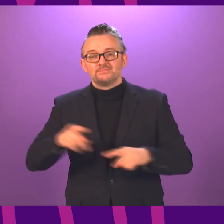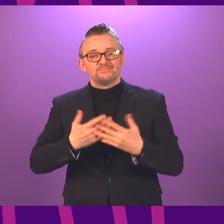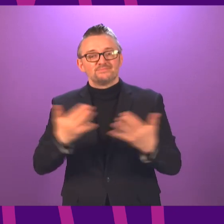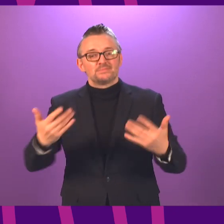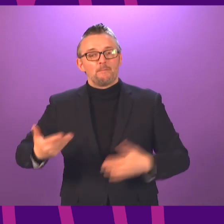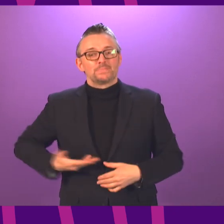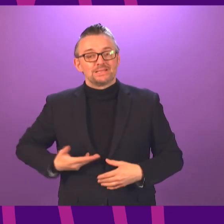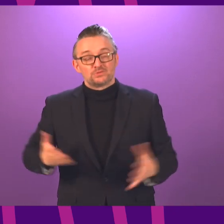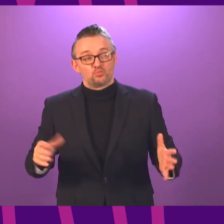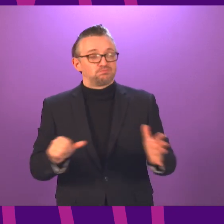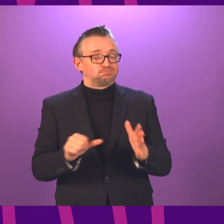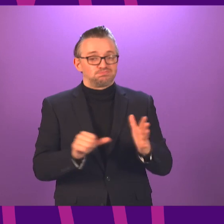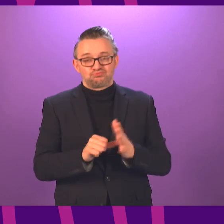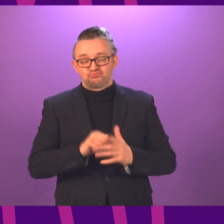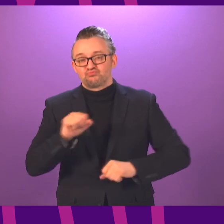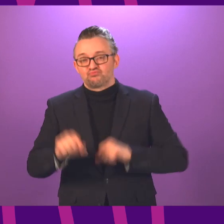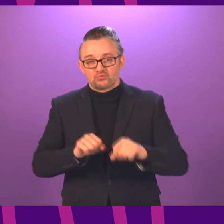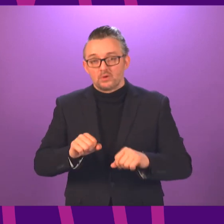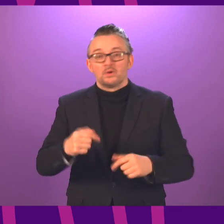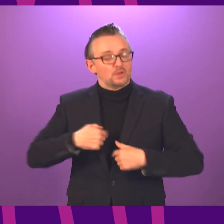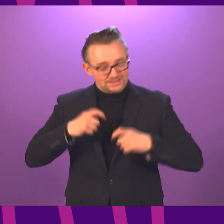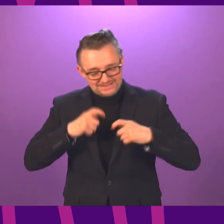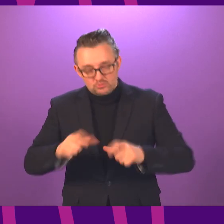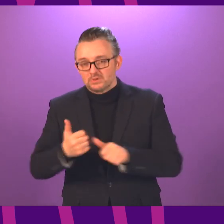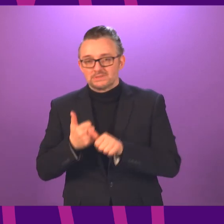Scottish Government is committed to continuing support for businesses. For example, provided